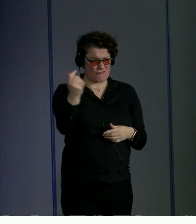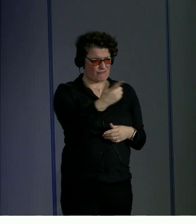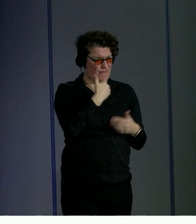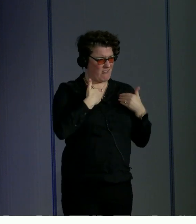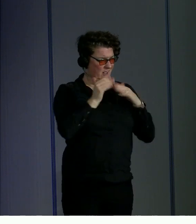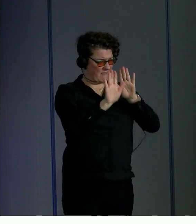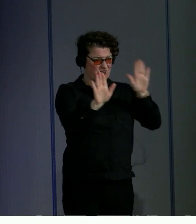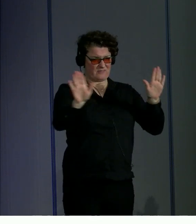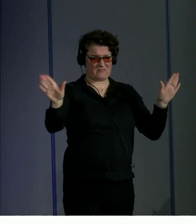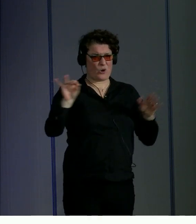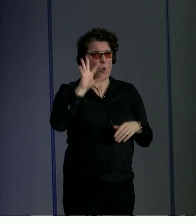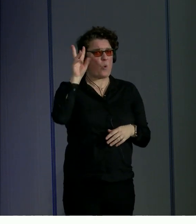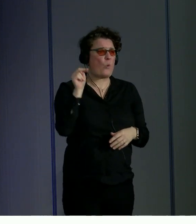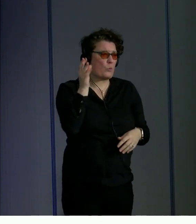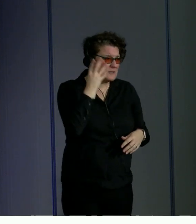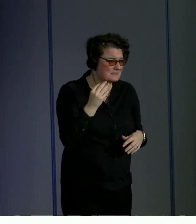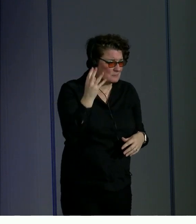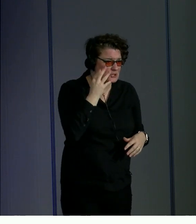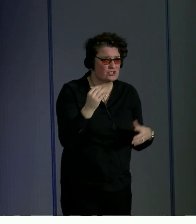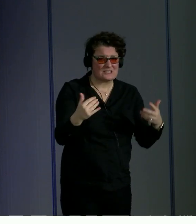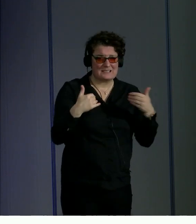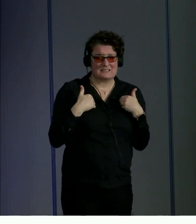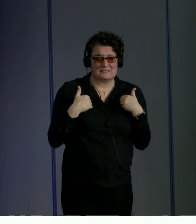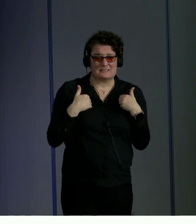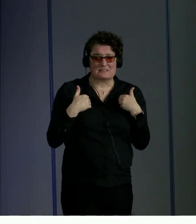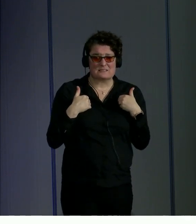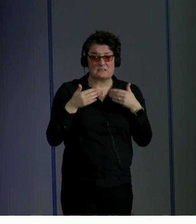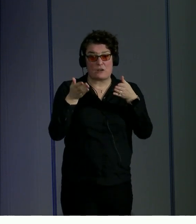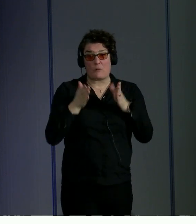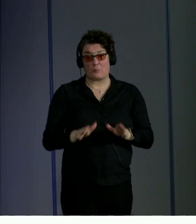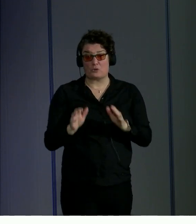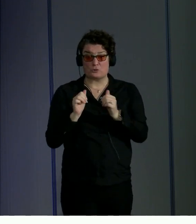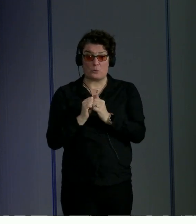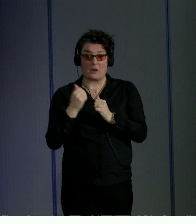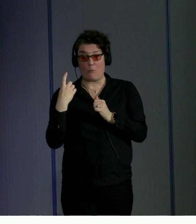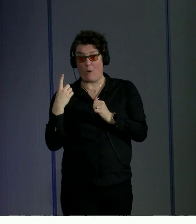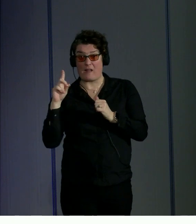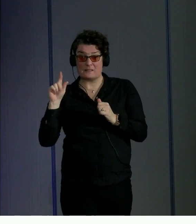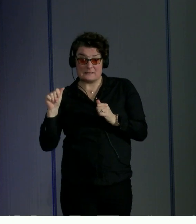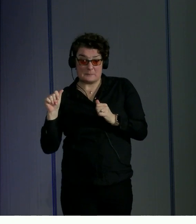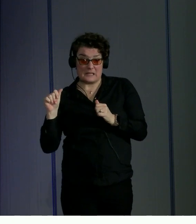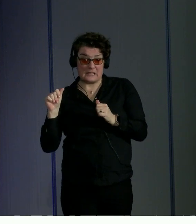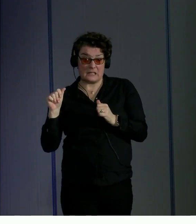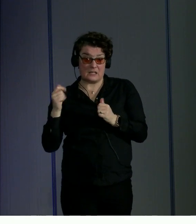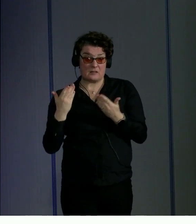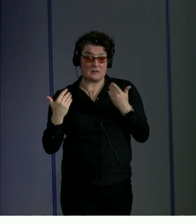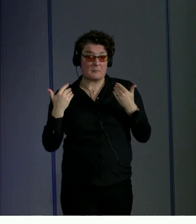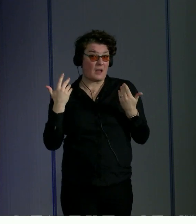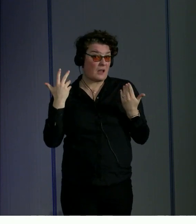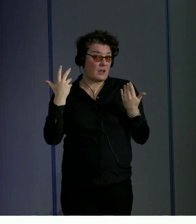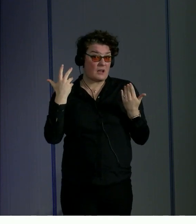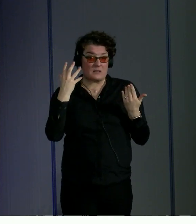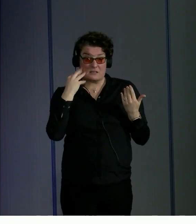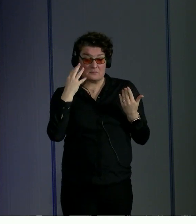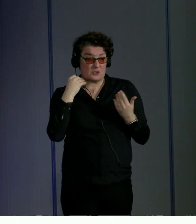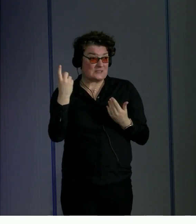own experience, and you know, a person with one disability might have experience that's completely